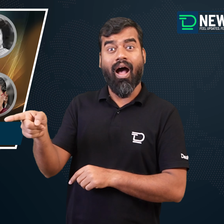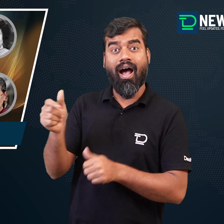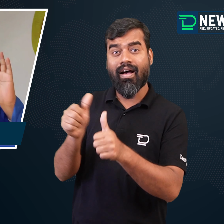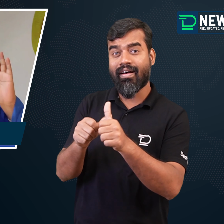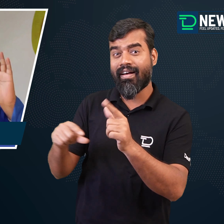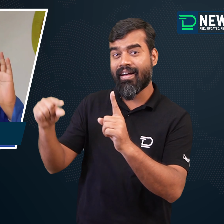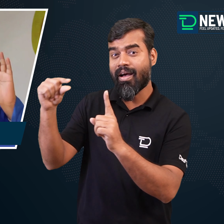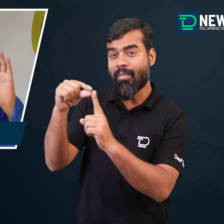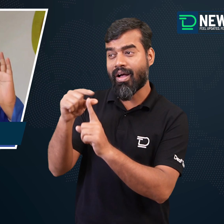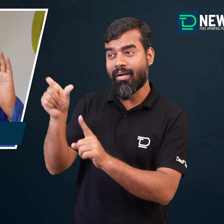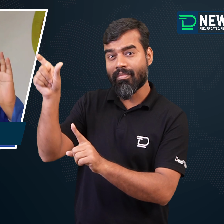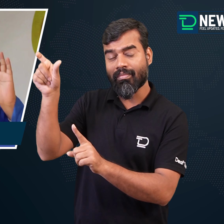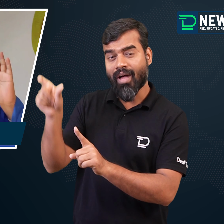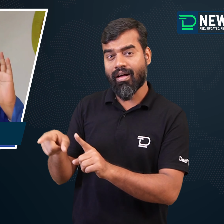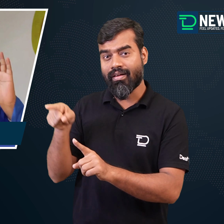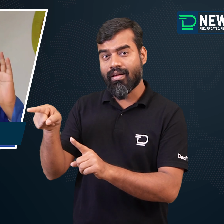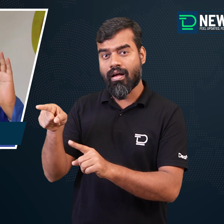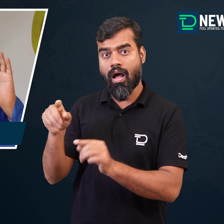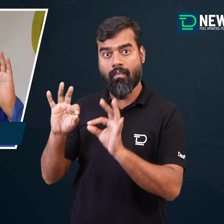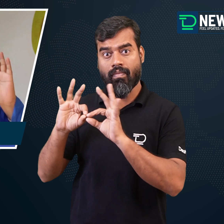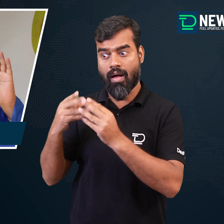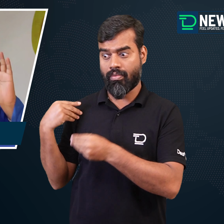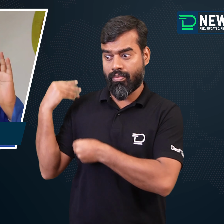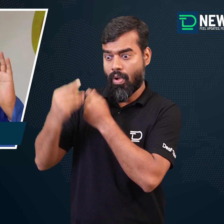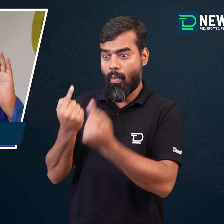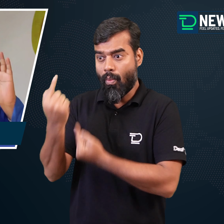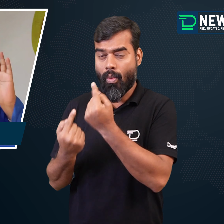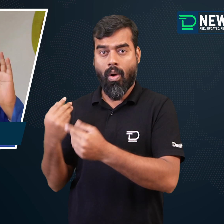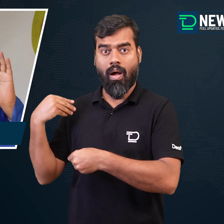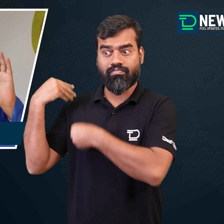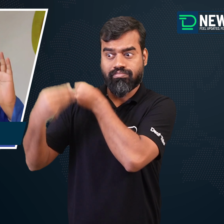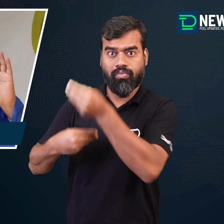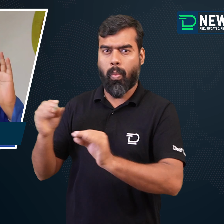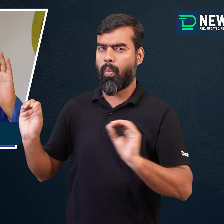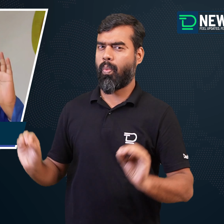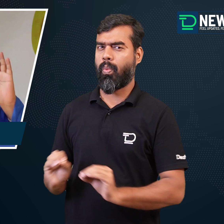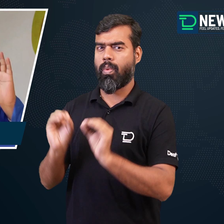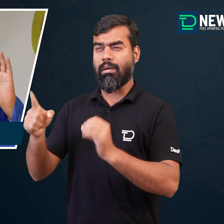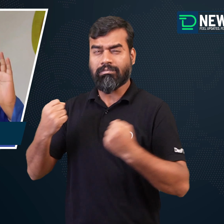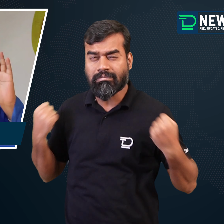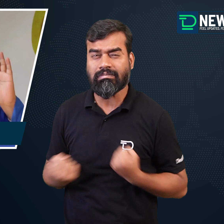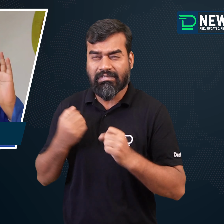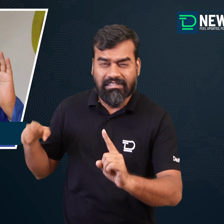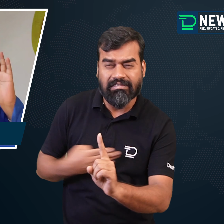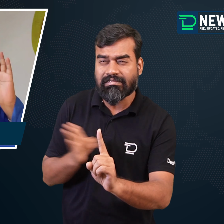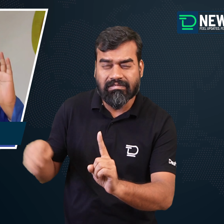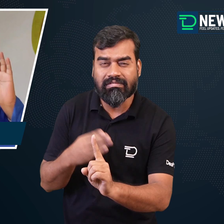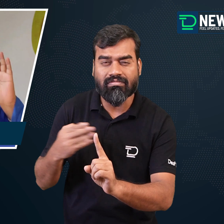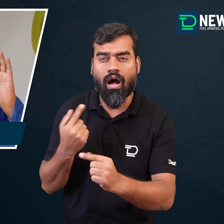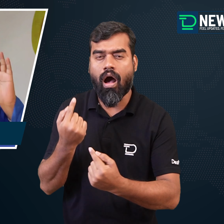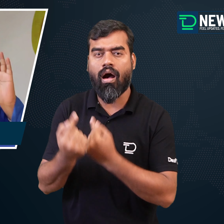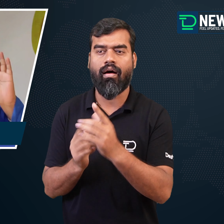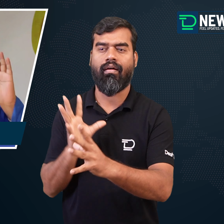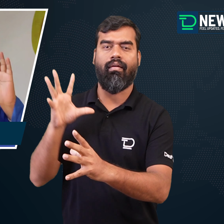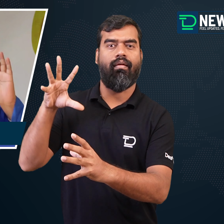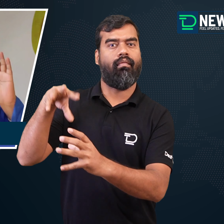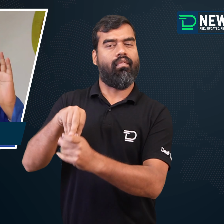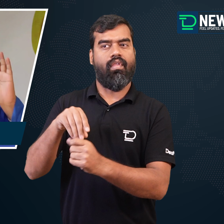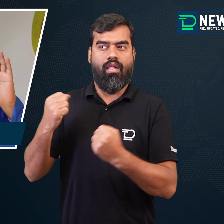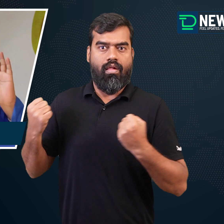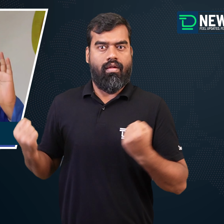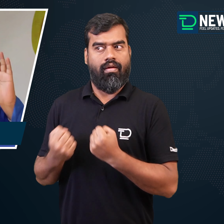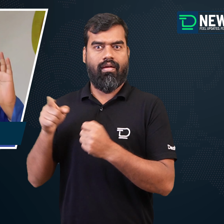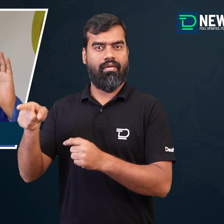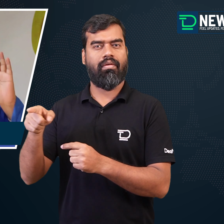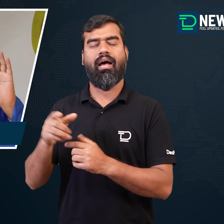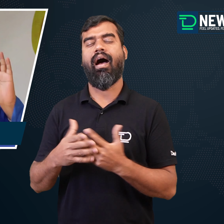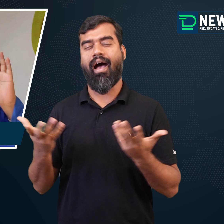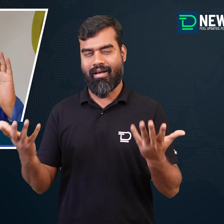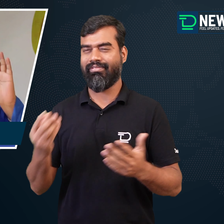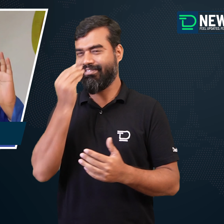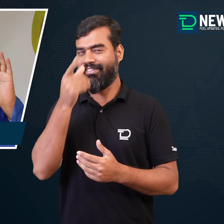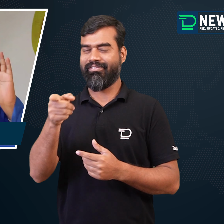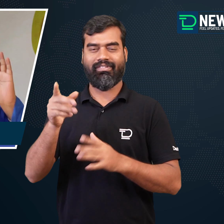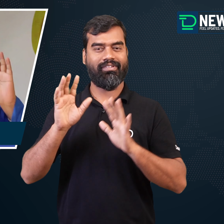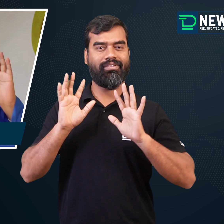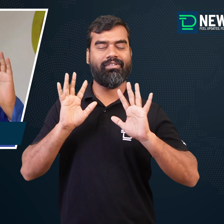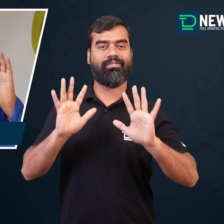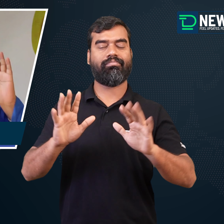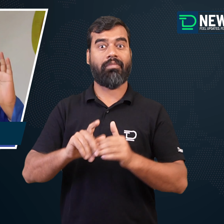and Abhinav is a hard person who struggles and comes to politics.